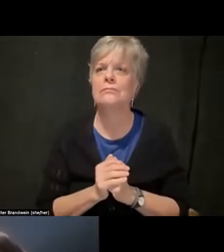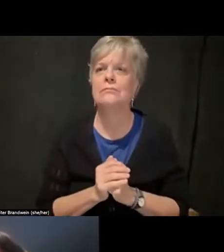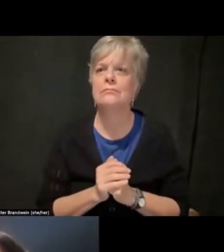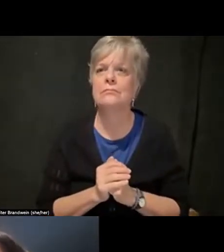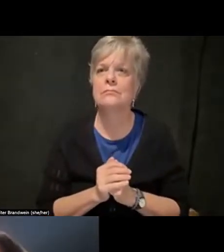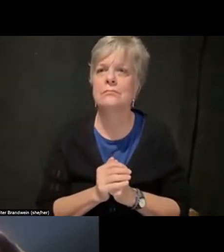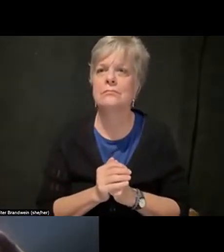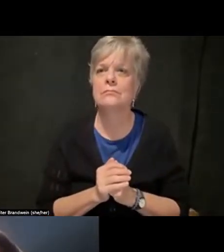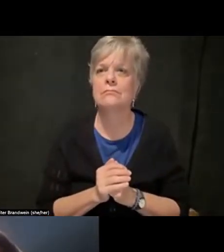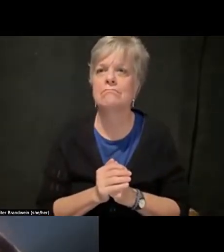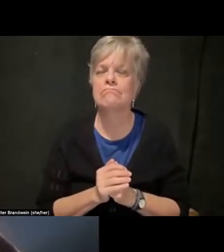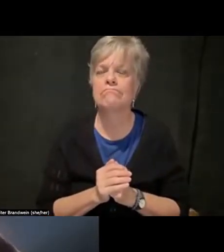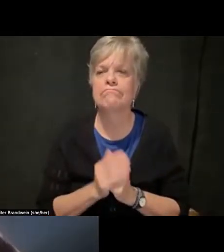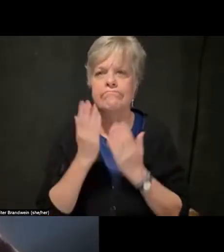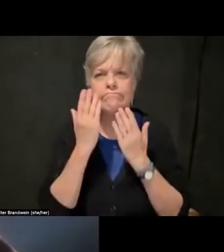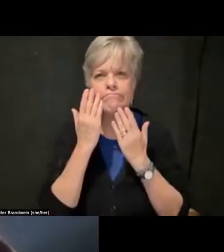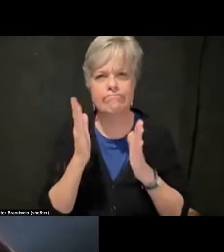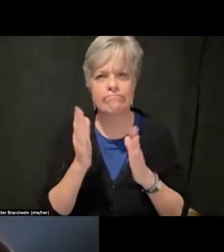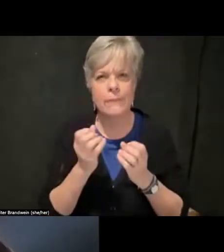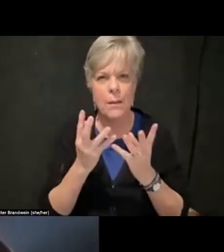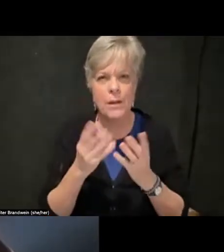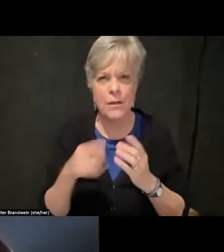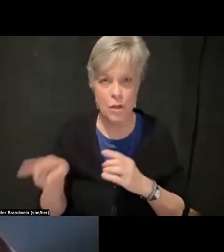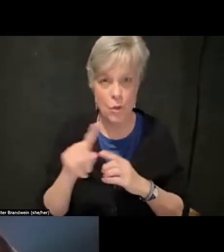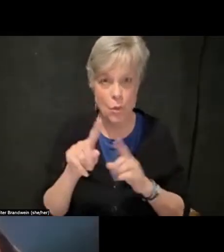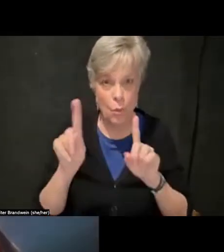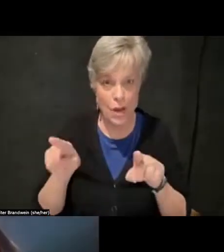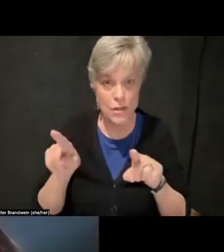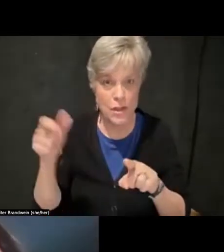And I dunno how many of you attended the other session, but I wanna bring this up,